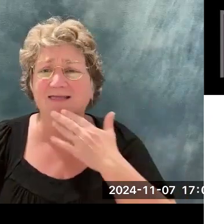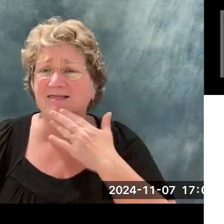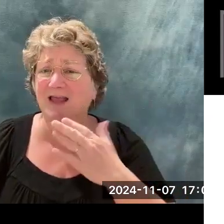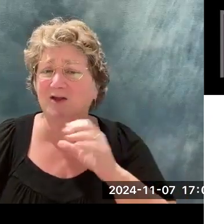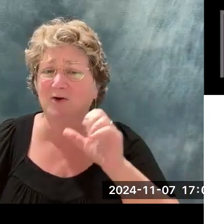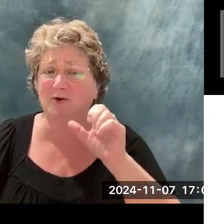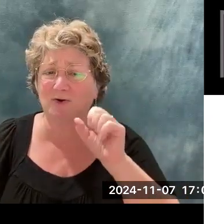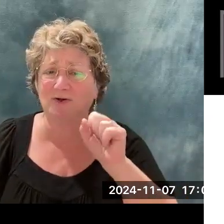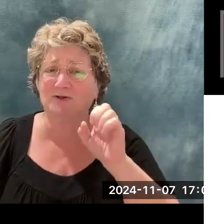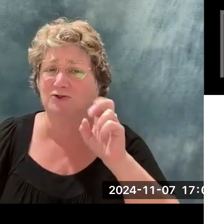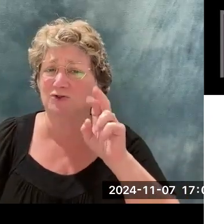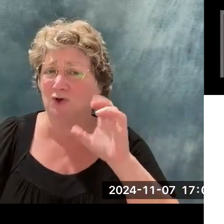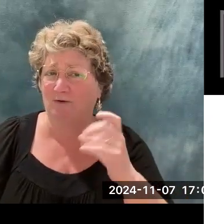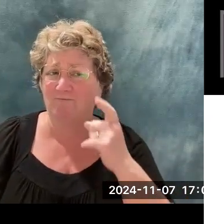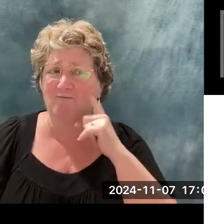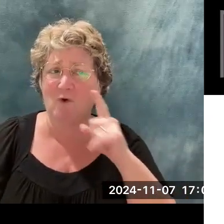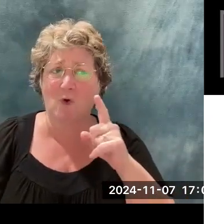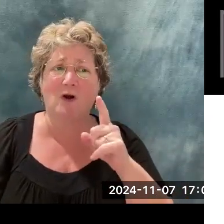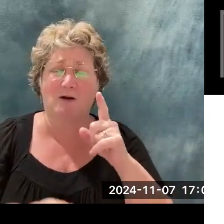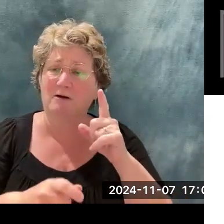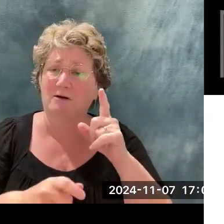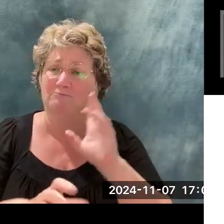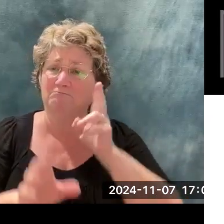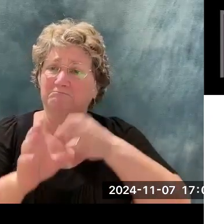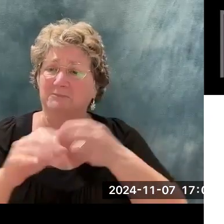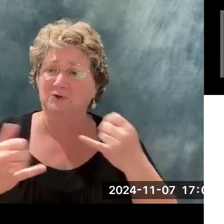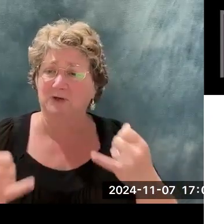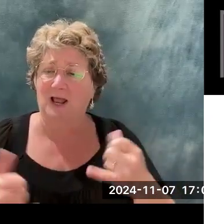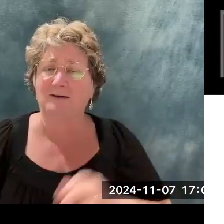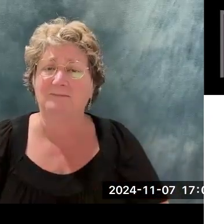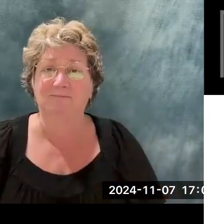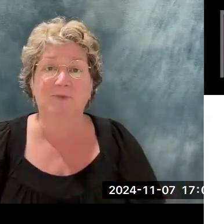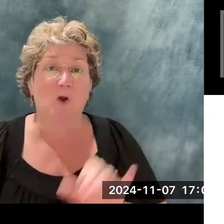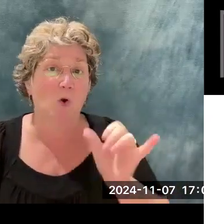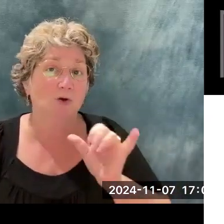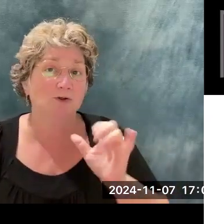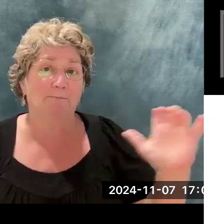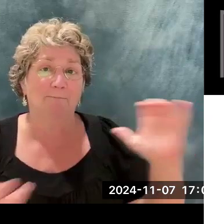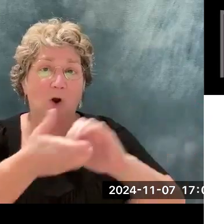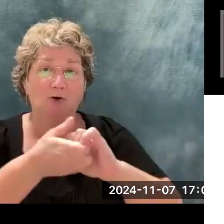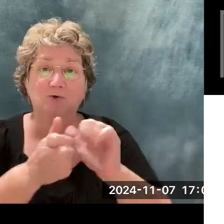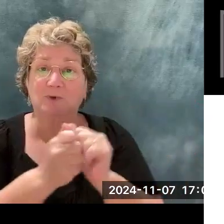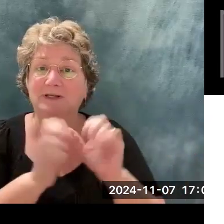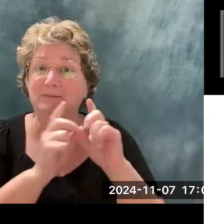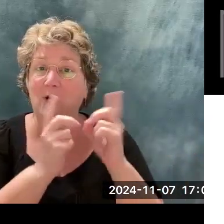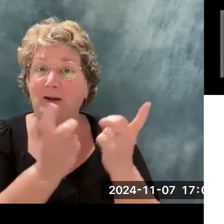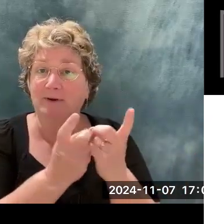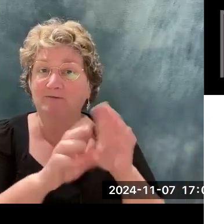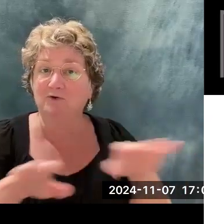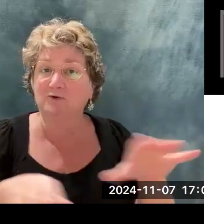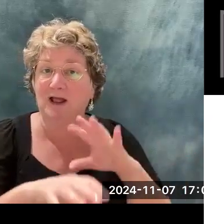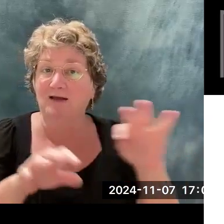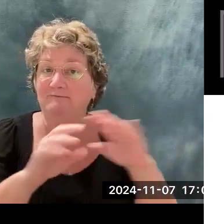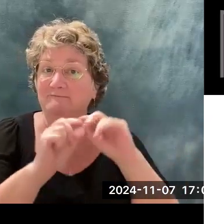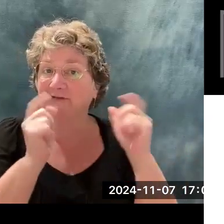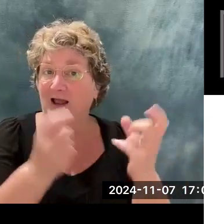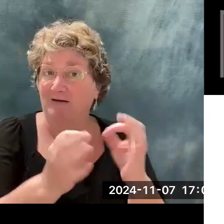I want to also acknowledge our partners at the Department of Children and Families and the Department of Mental Health and Addiction